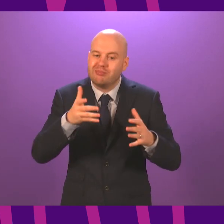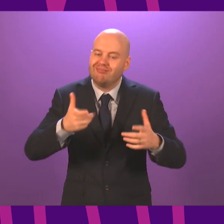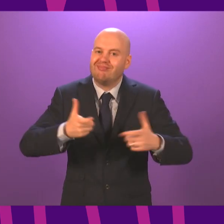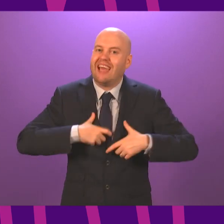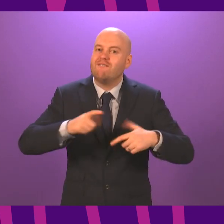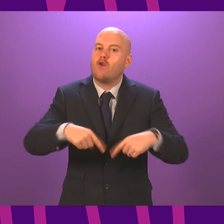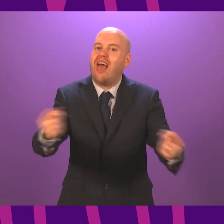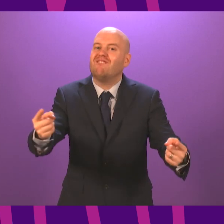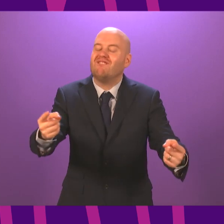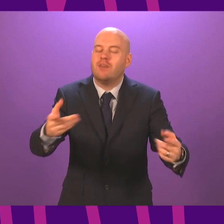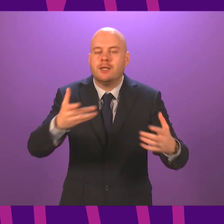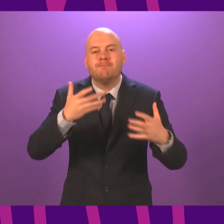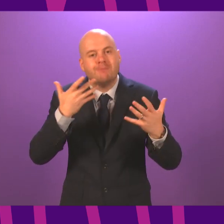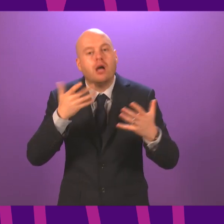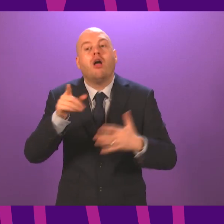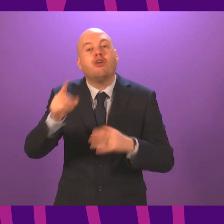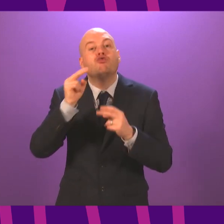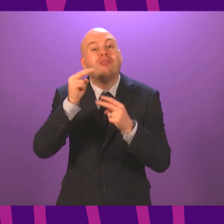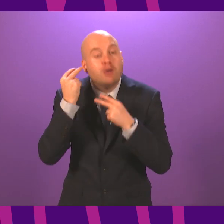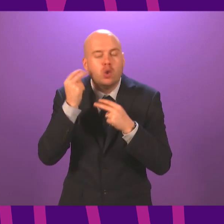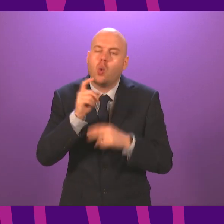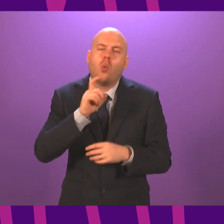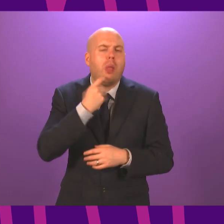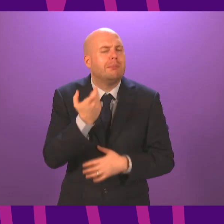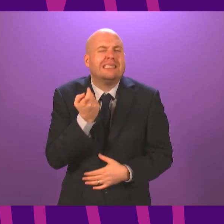Importantly, the reviews will be very light touch and may be as simple as